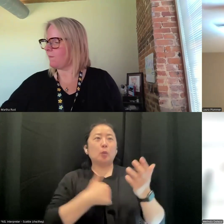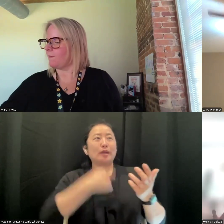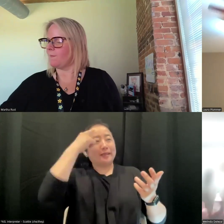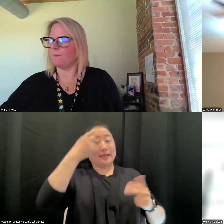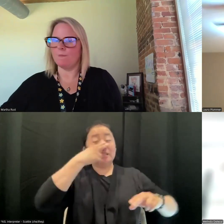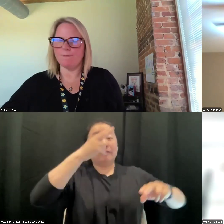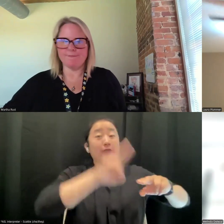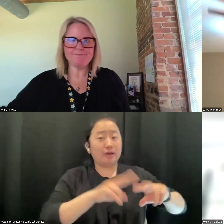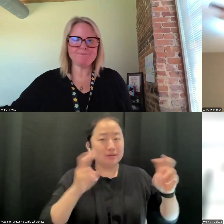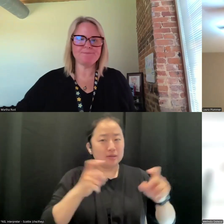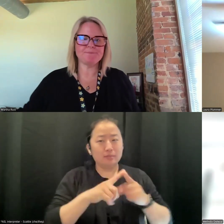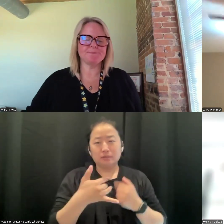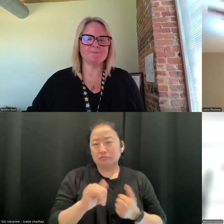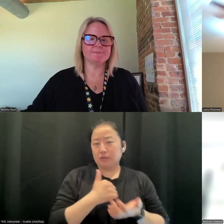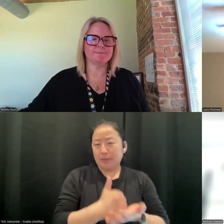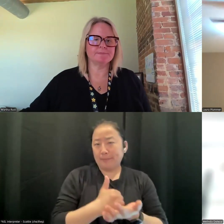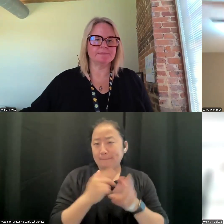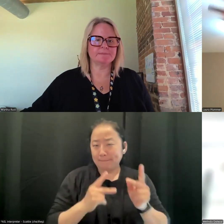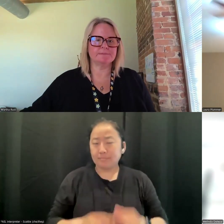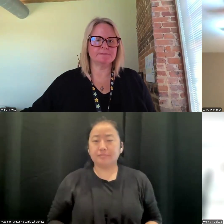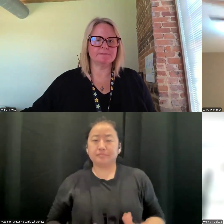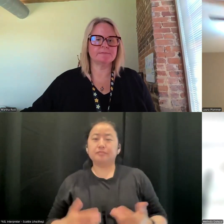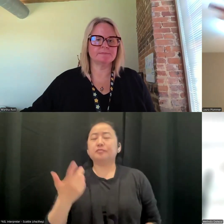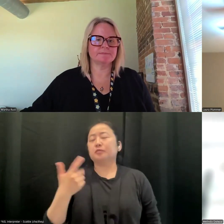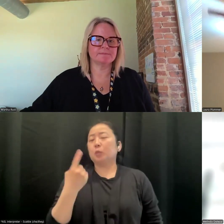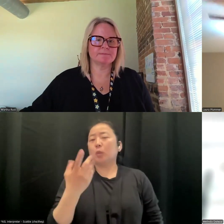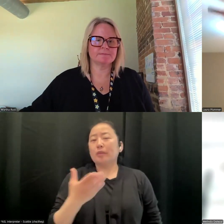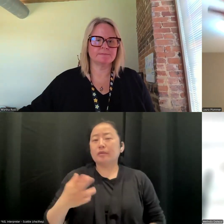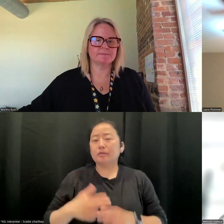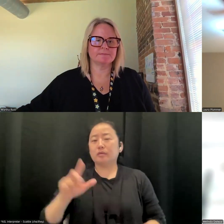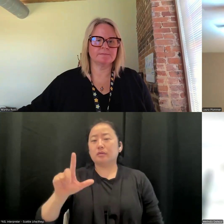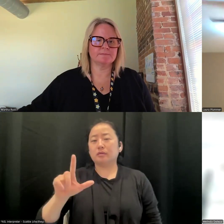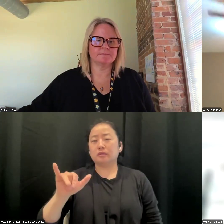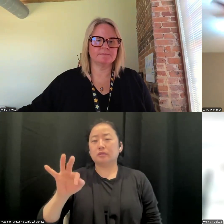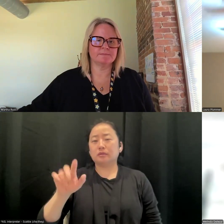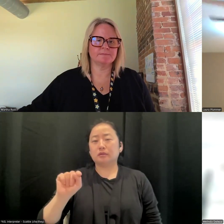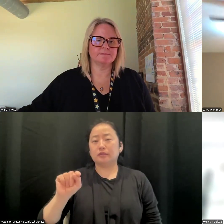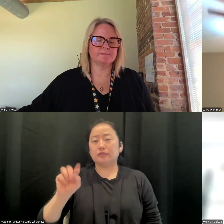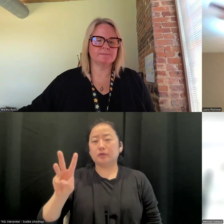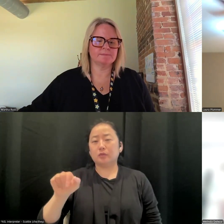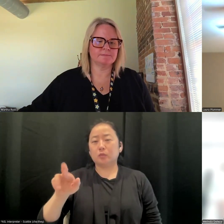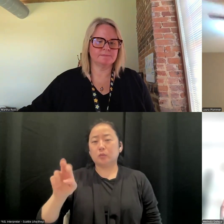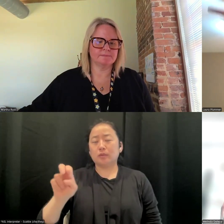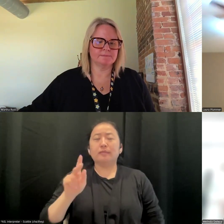so for example, there's items called Liftware, for people that have maybe tremors or a side